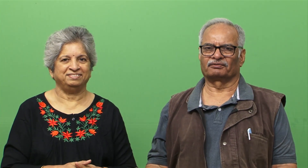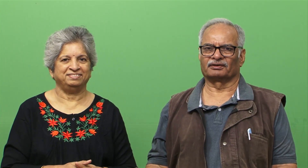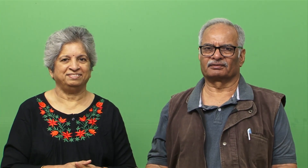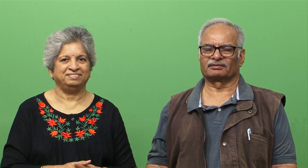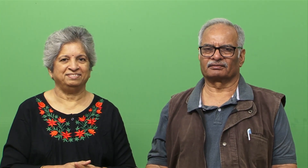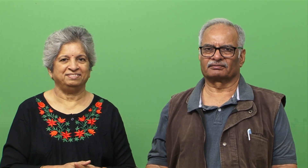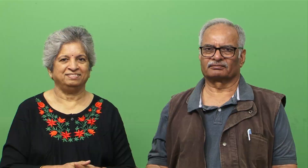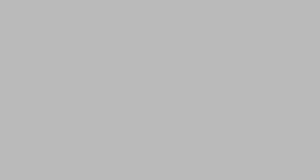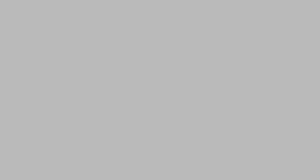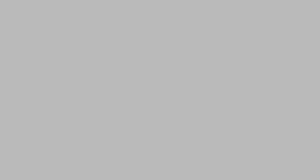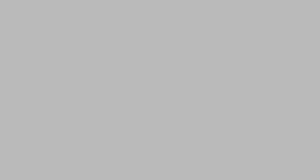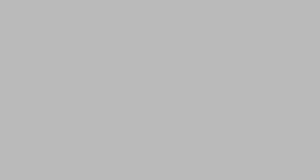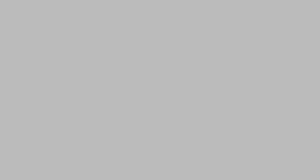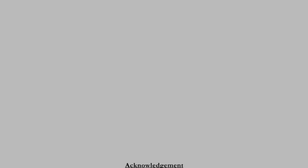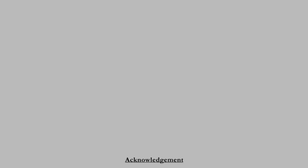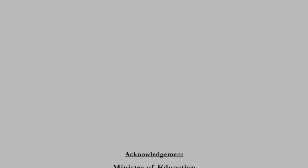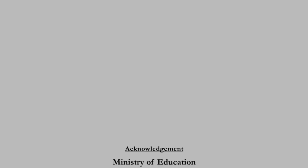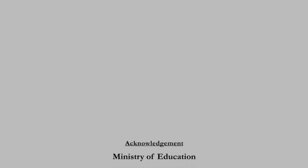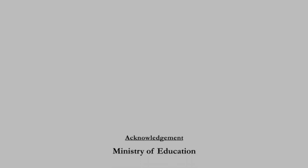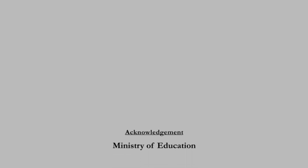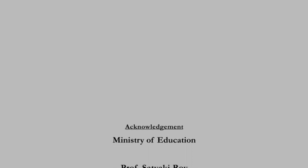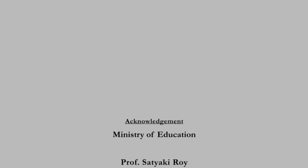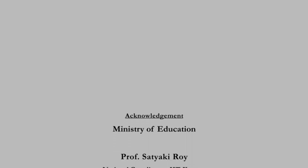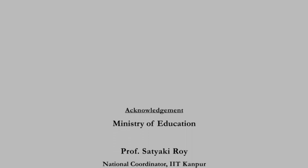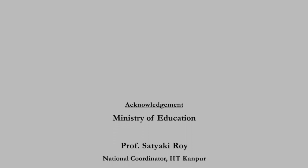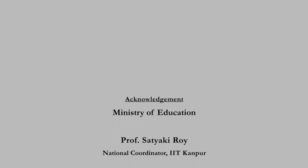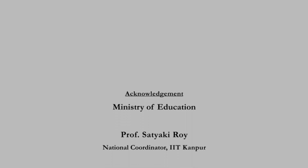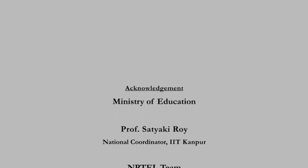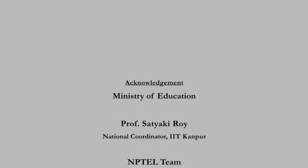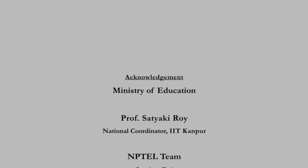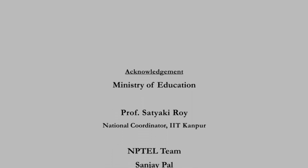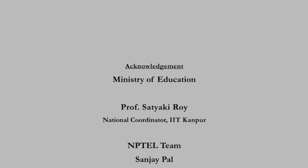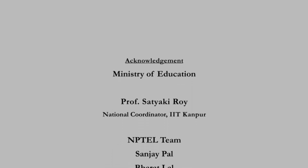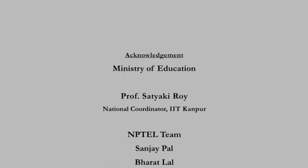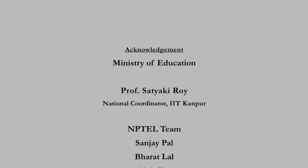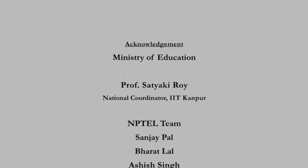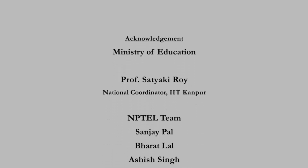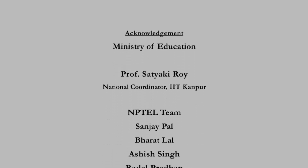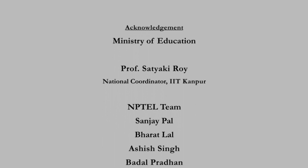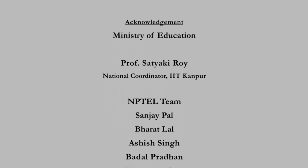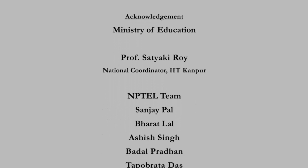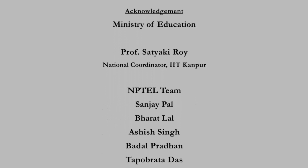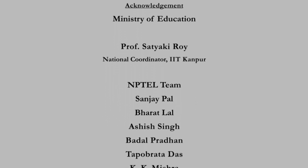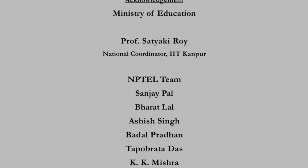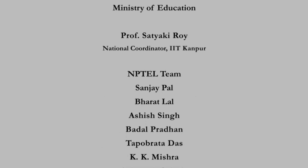friends